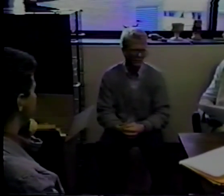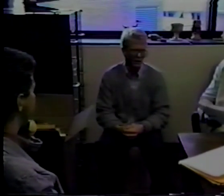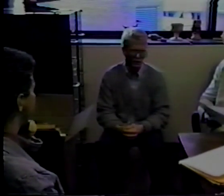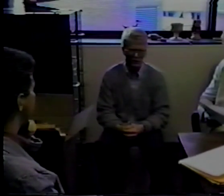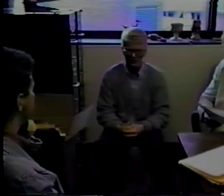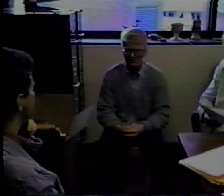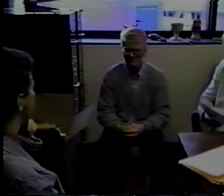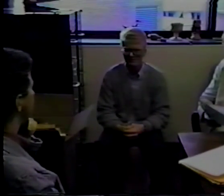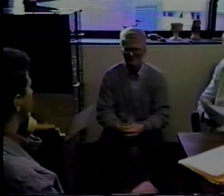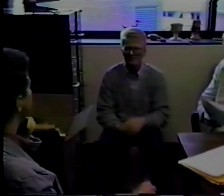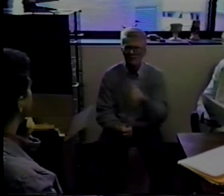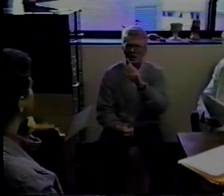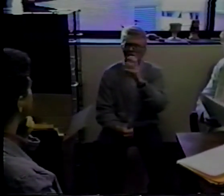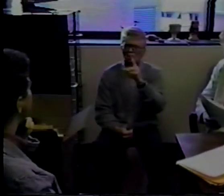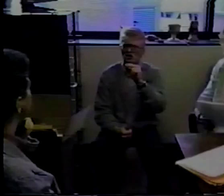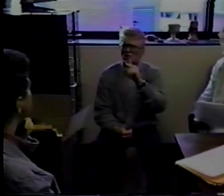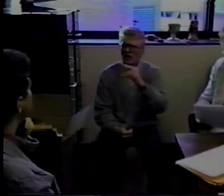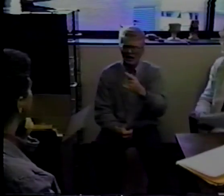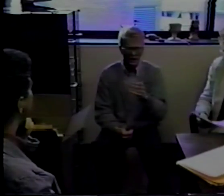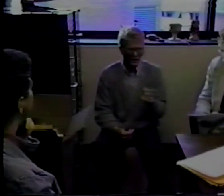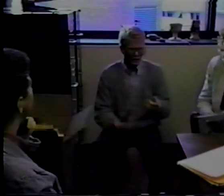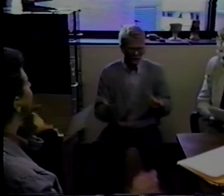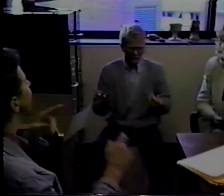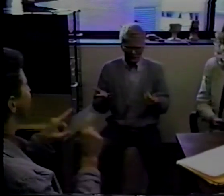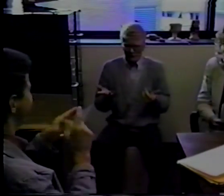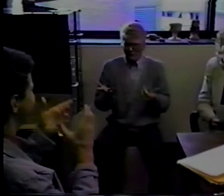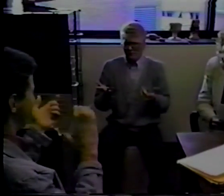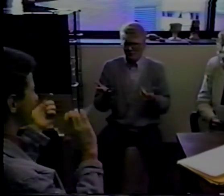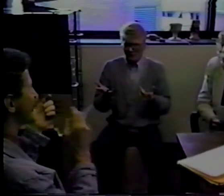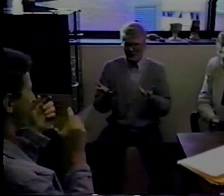"Chunking" I have no idea how chunking